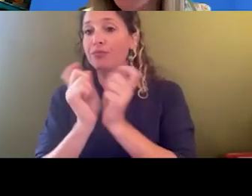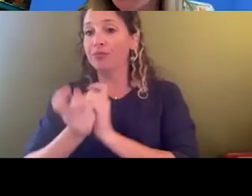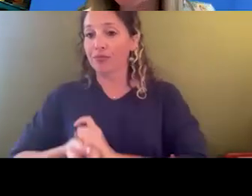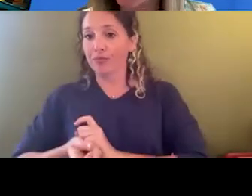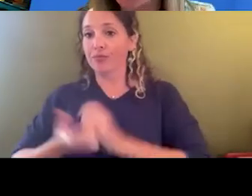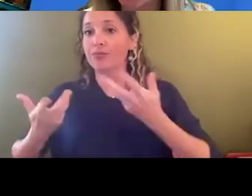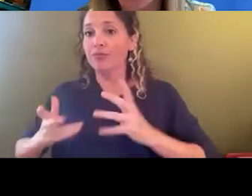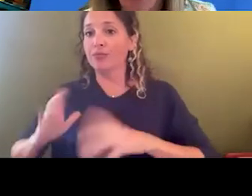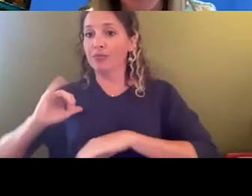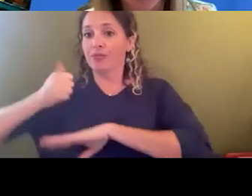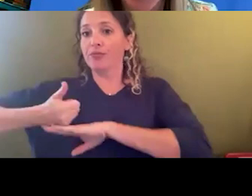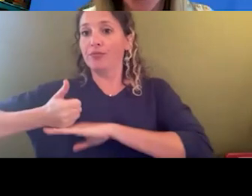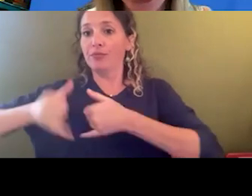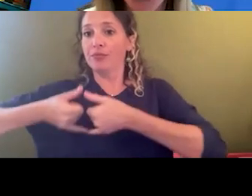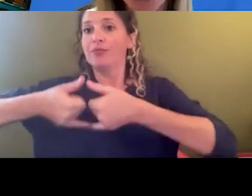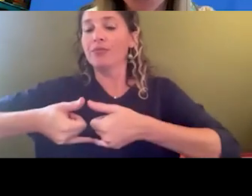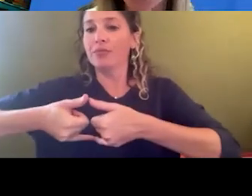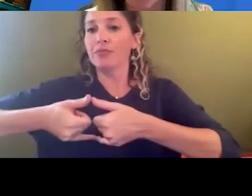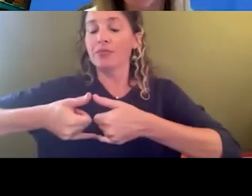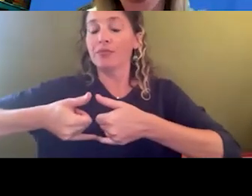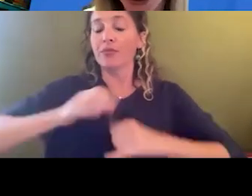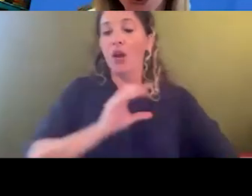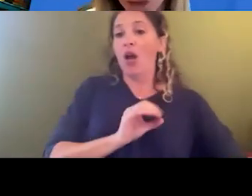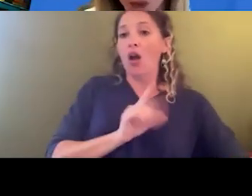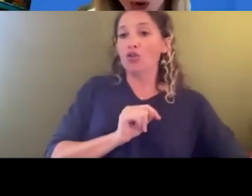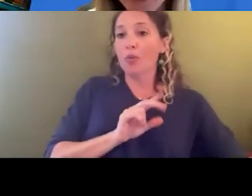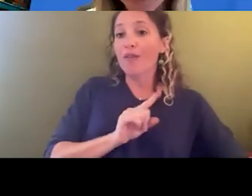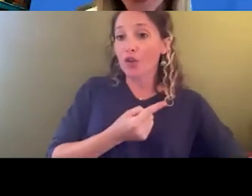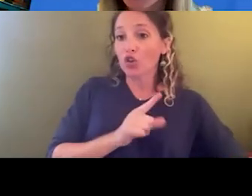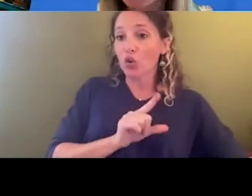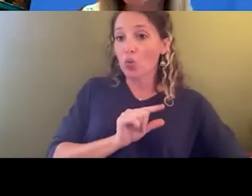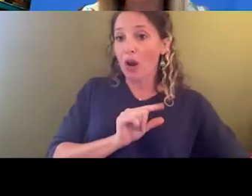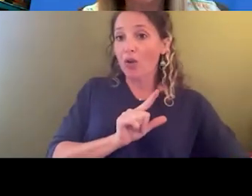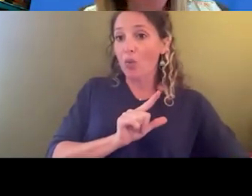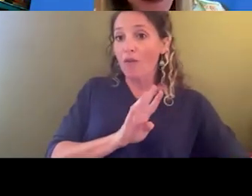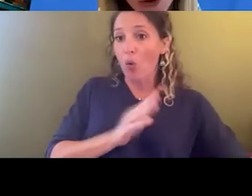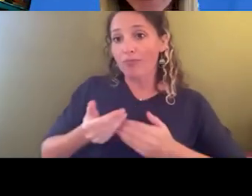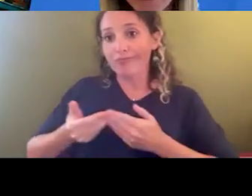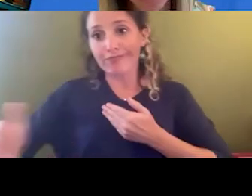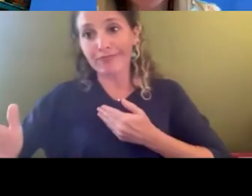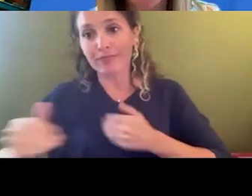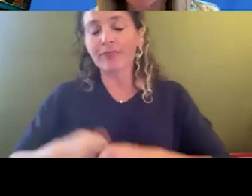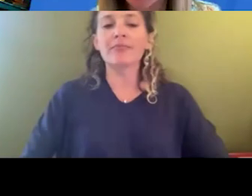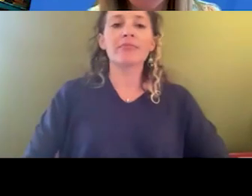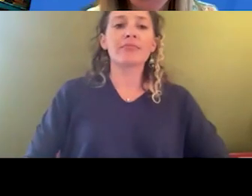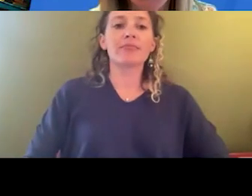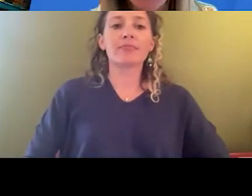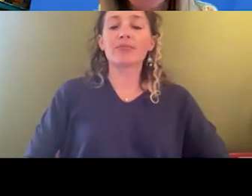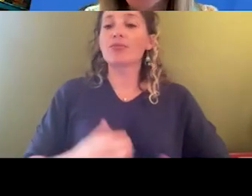made on or after October 1st, 2024. The Council on Federal Financial Assistance